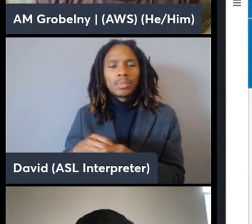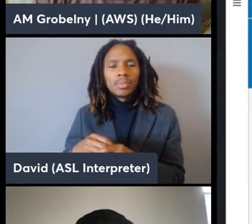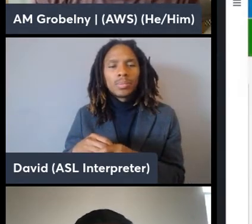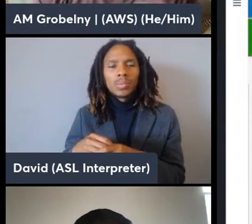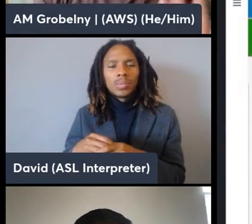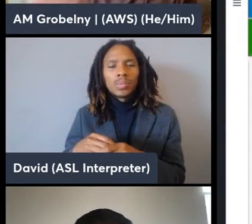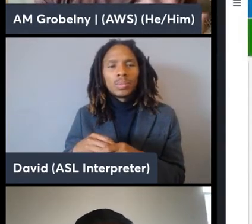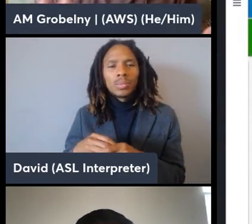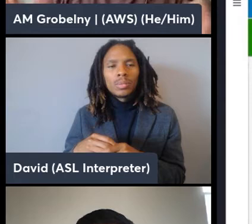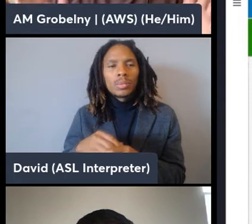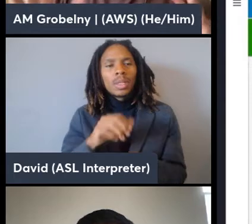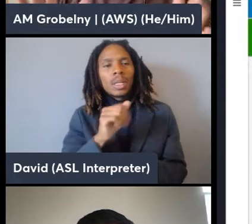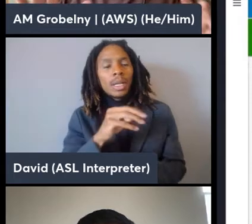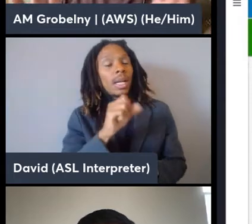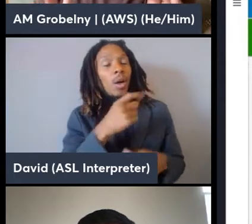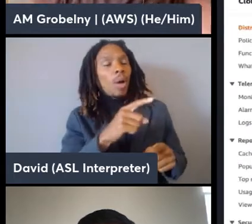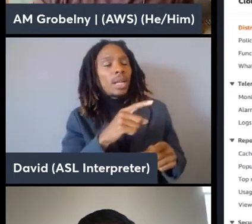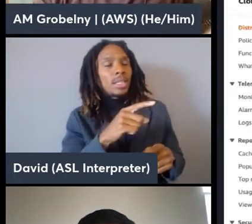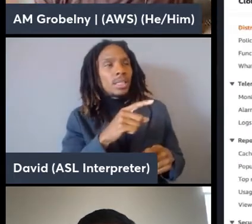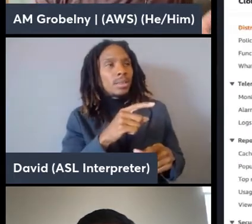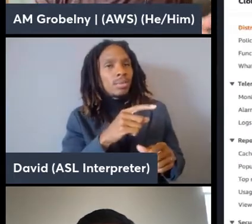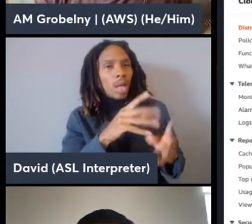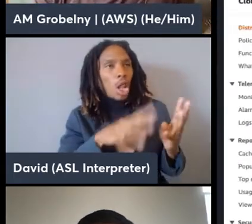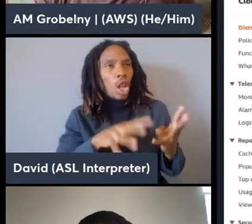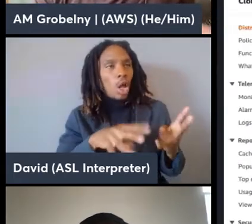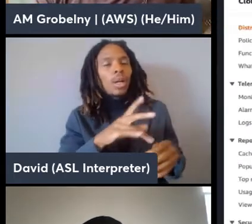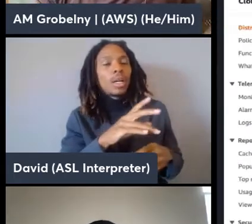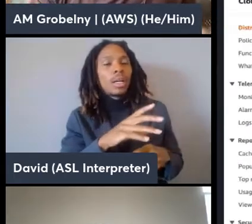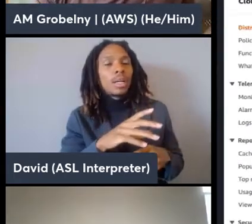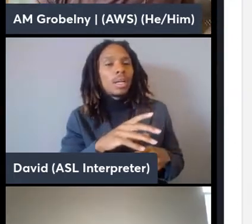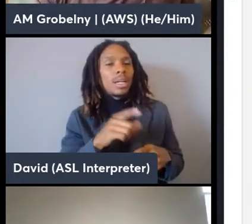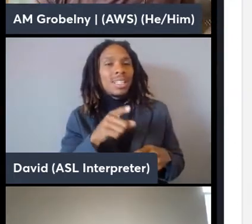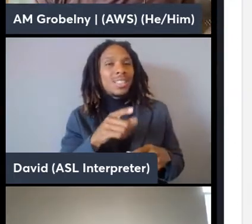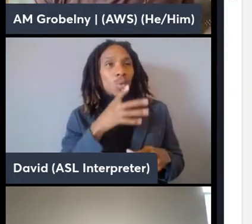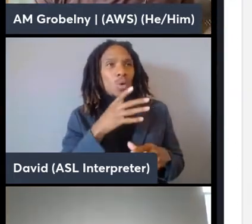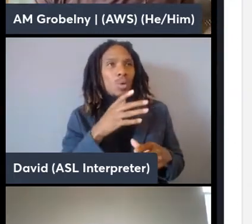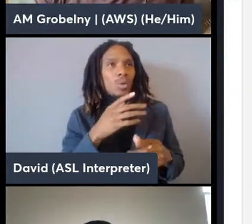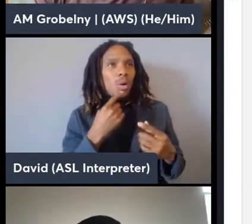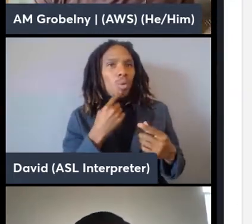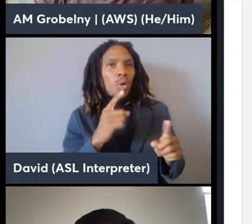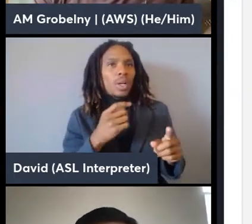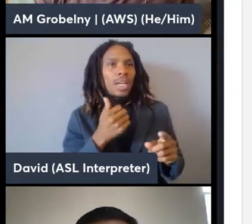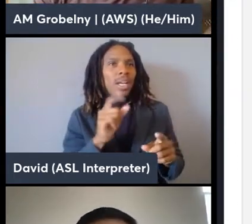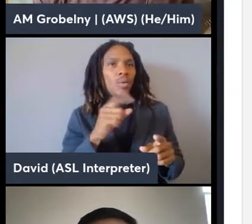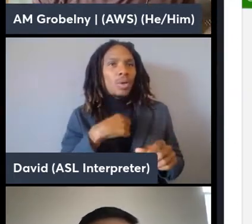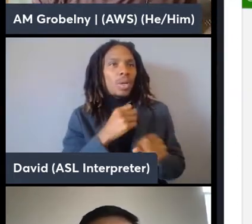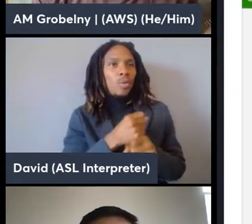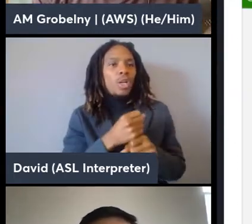But yeah, while this is uploading, I mean, essentially this will work anywhere that you can render HTML, I would assume.